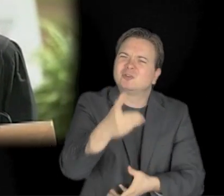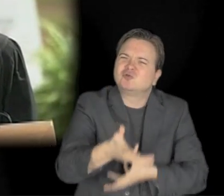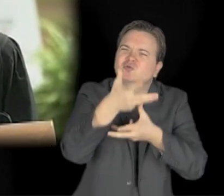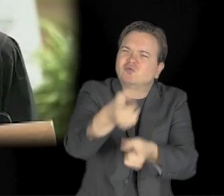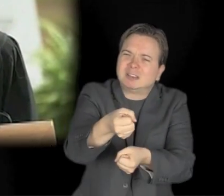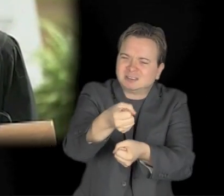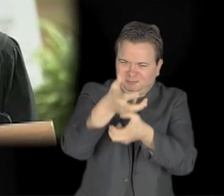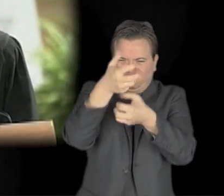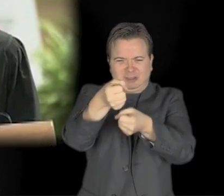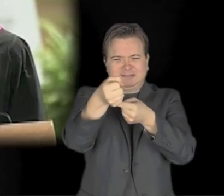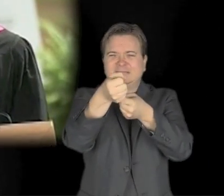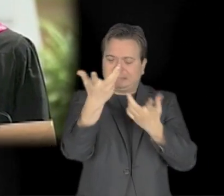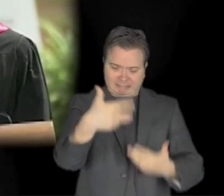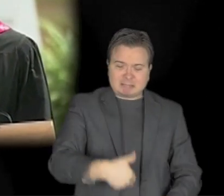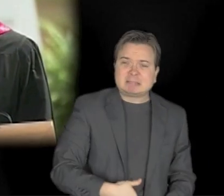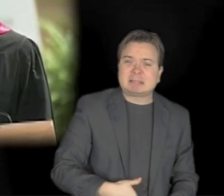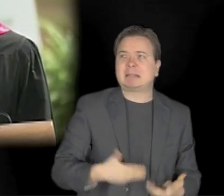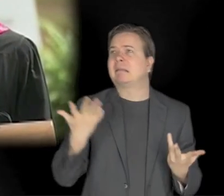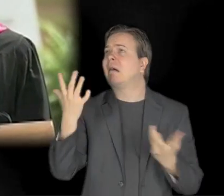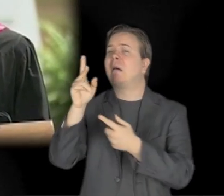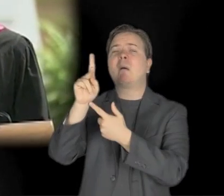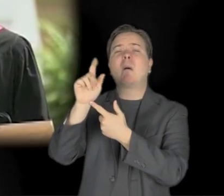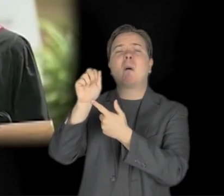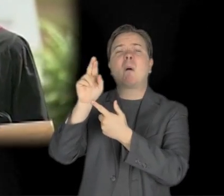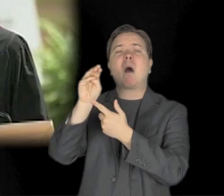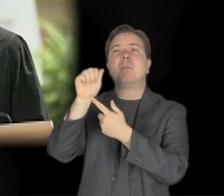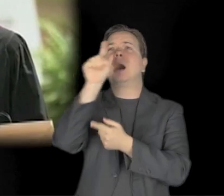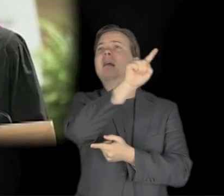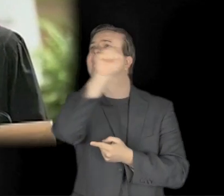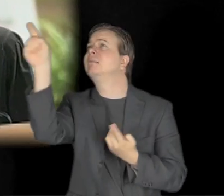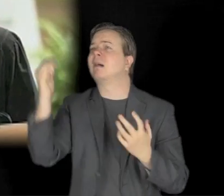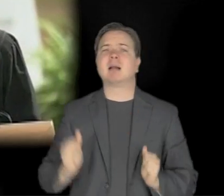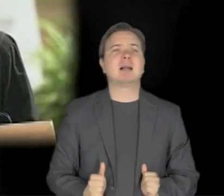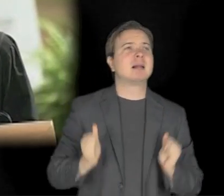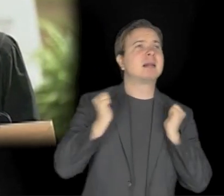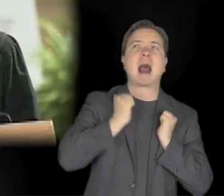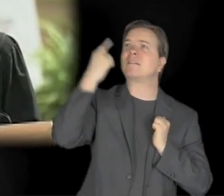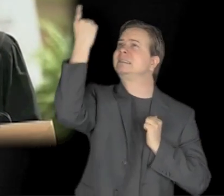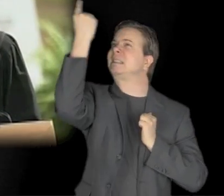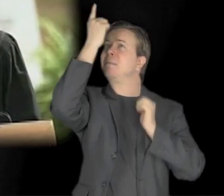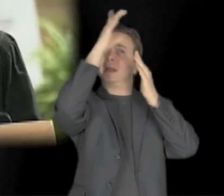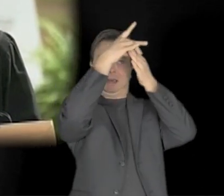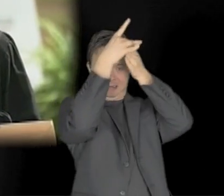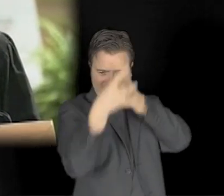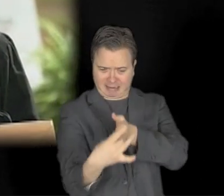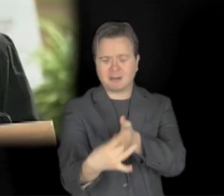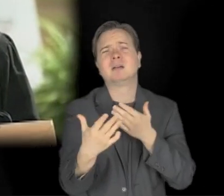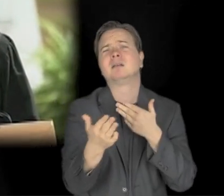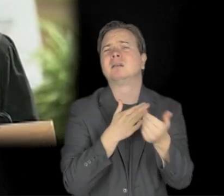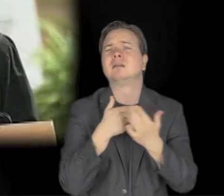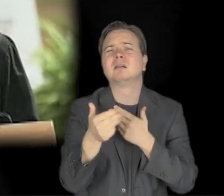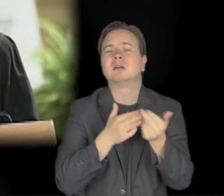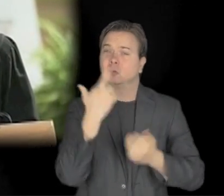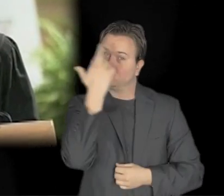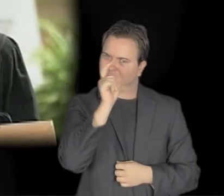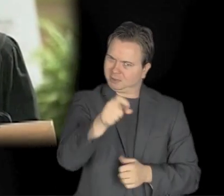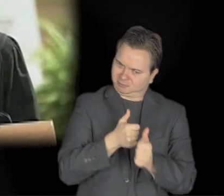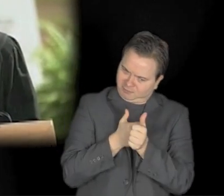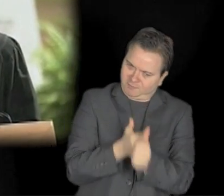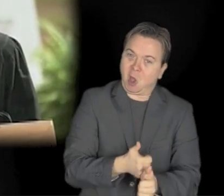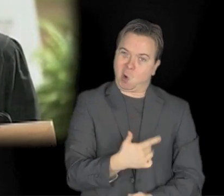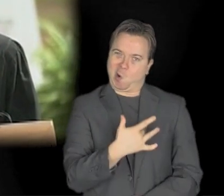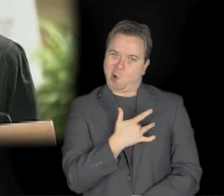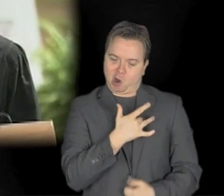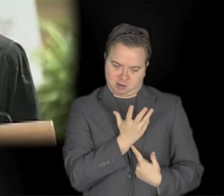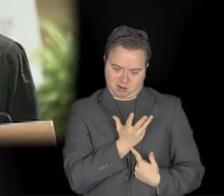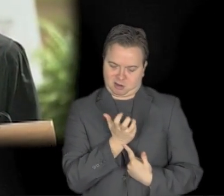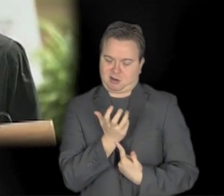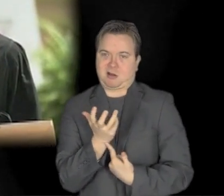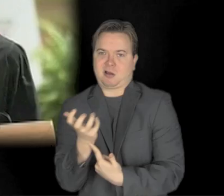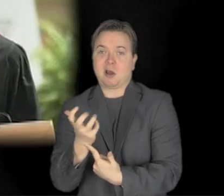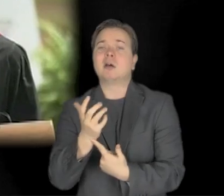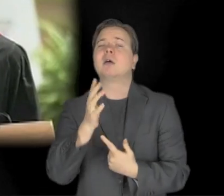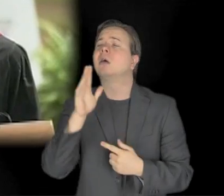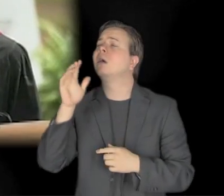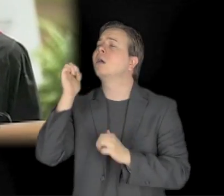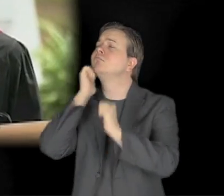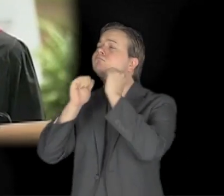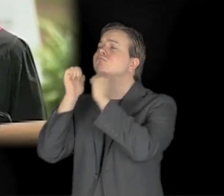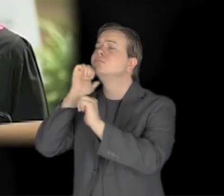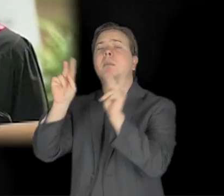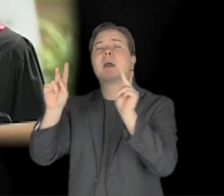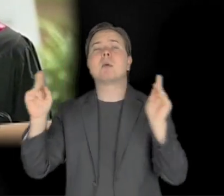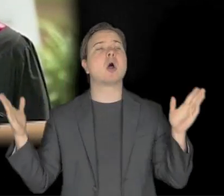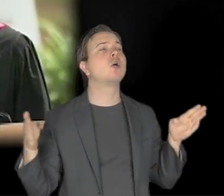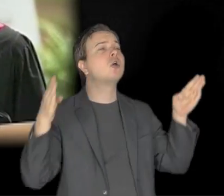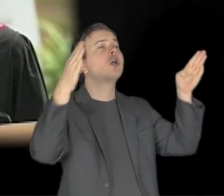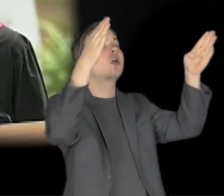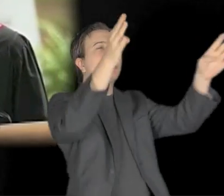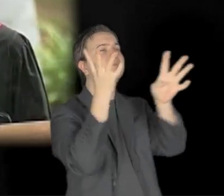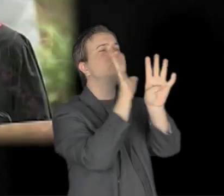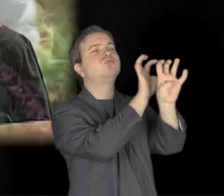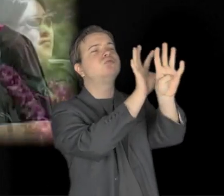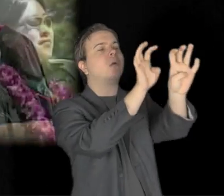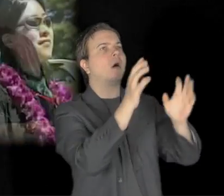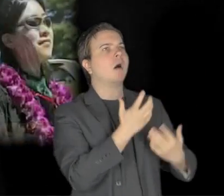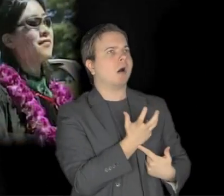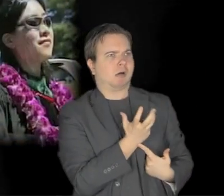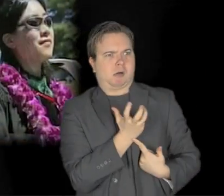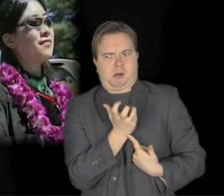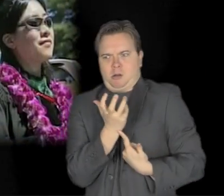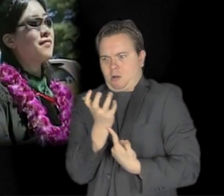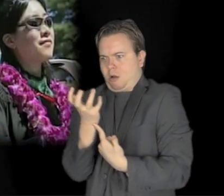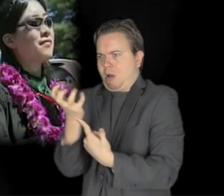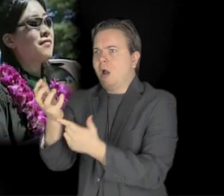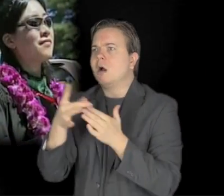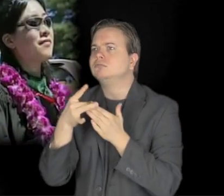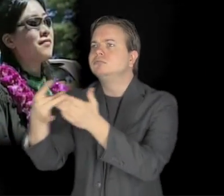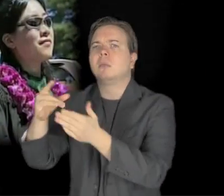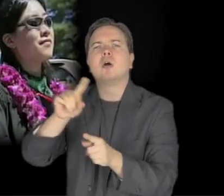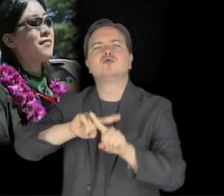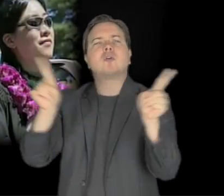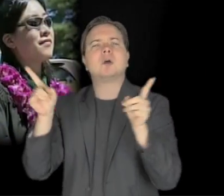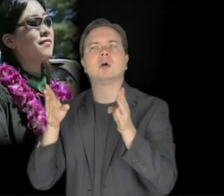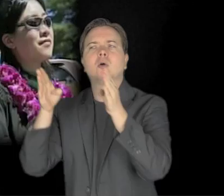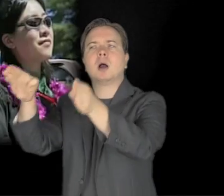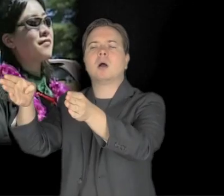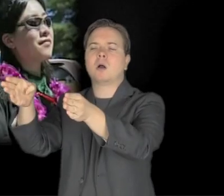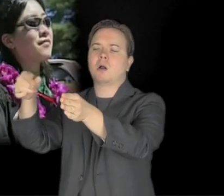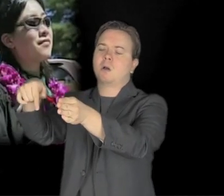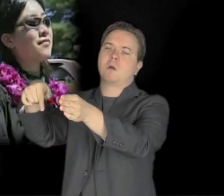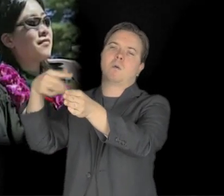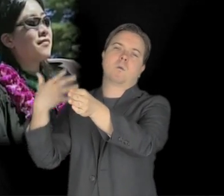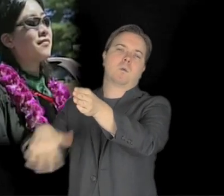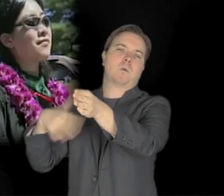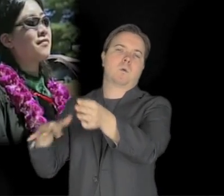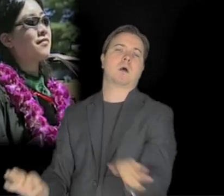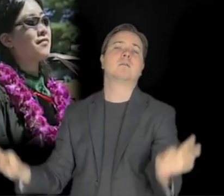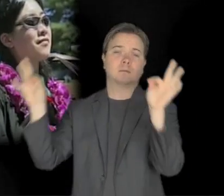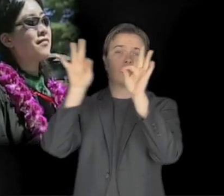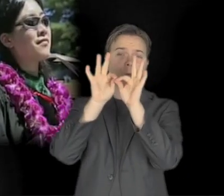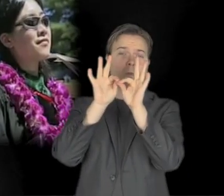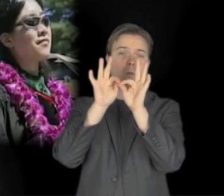This approach has never let me down, and it has made all the difference in my life.